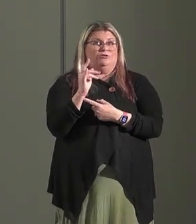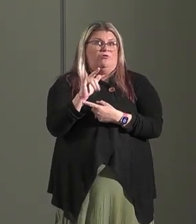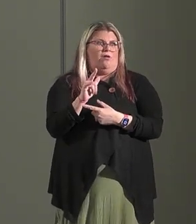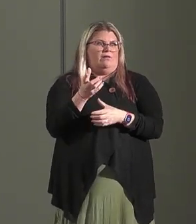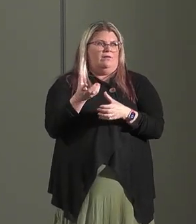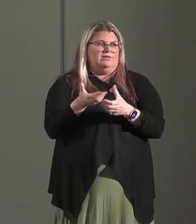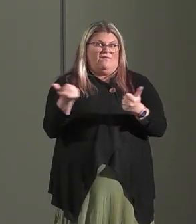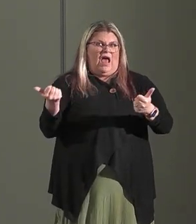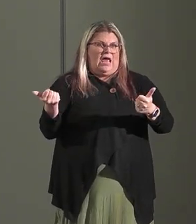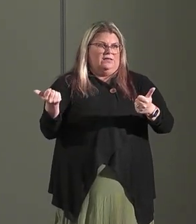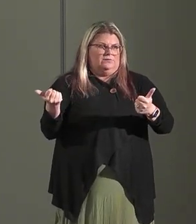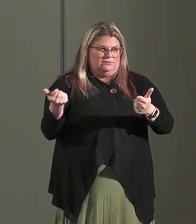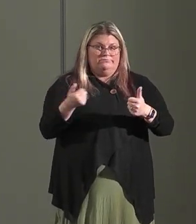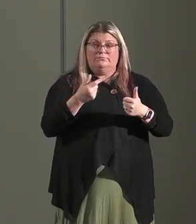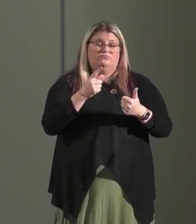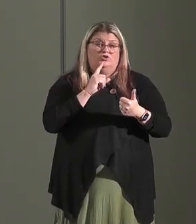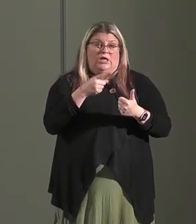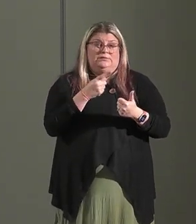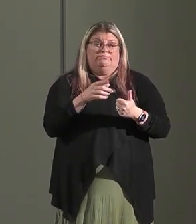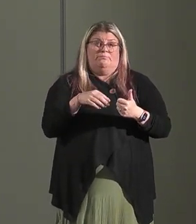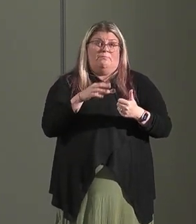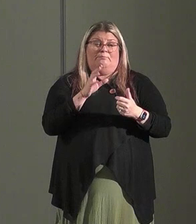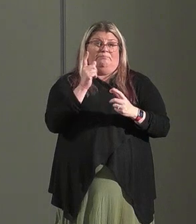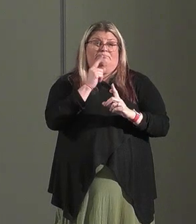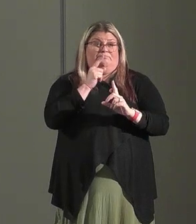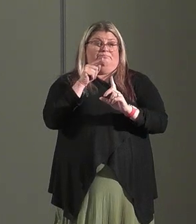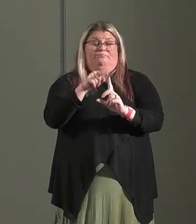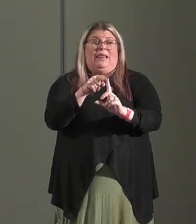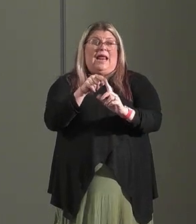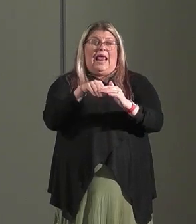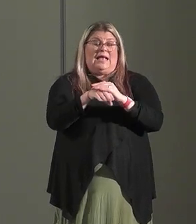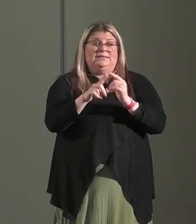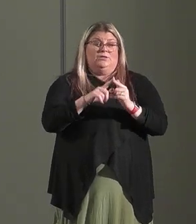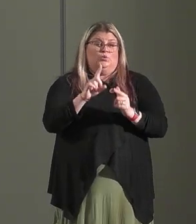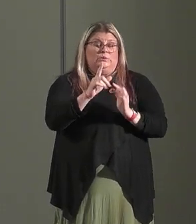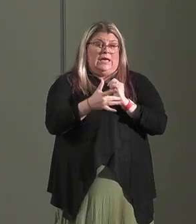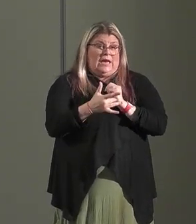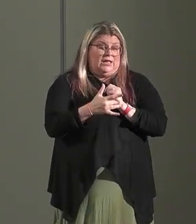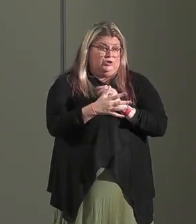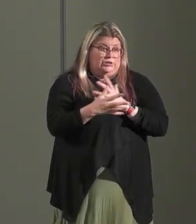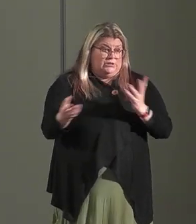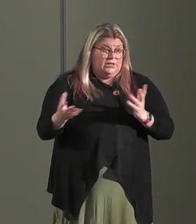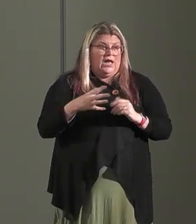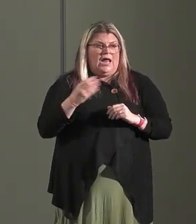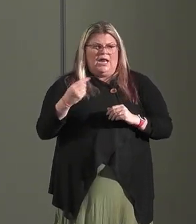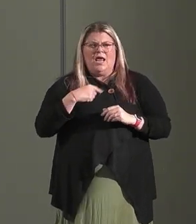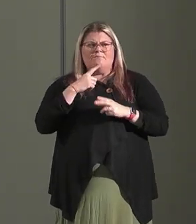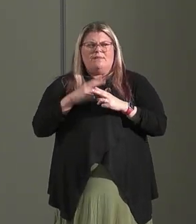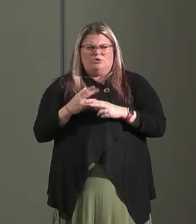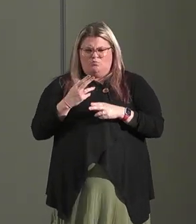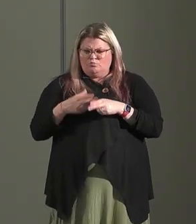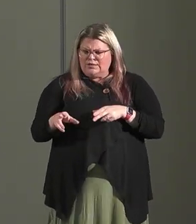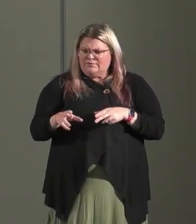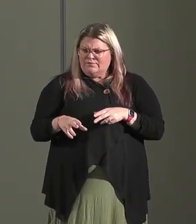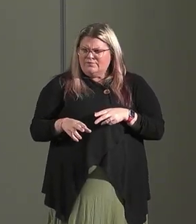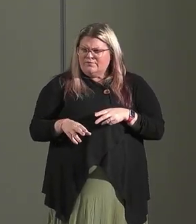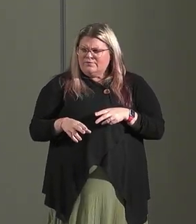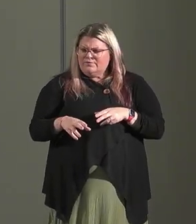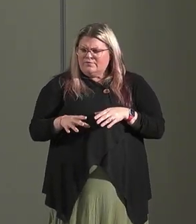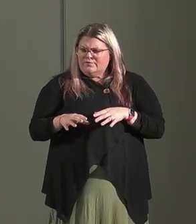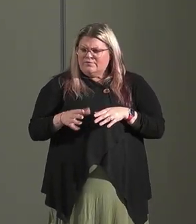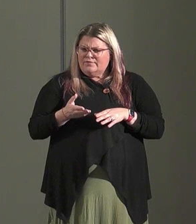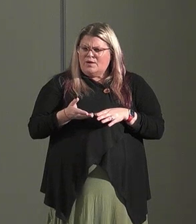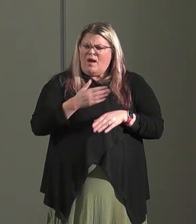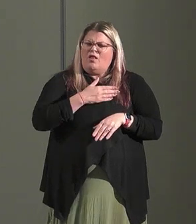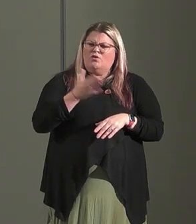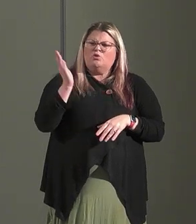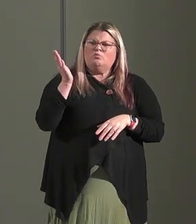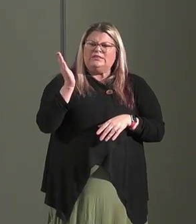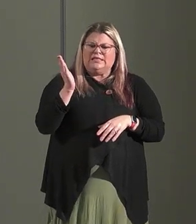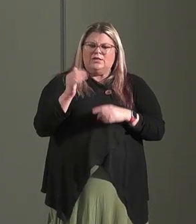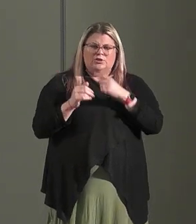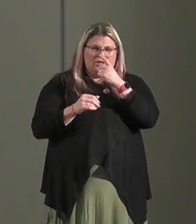The access to technology and also, I mentioned this briefly, on -- my other presentation. But